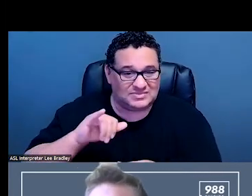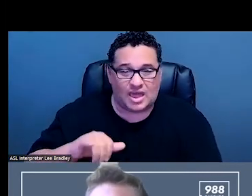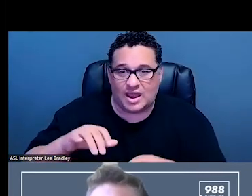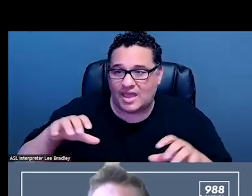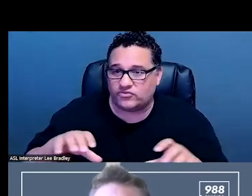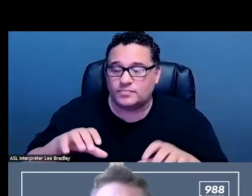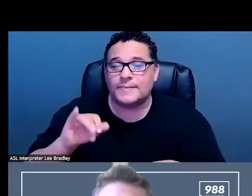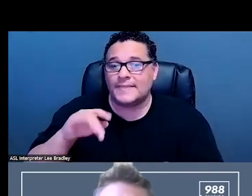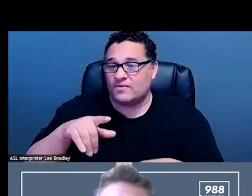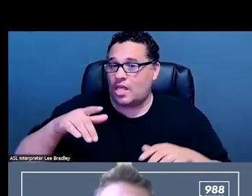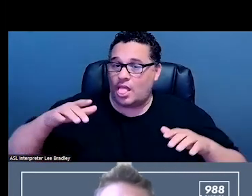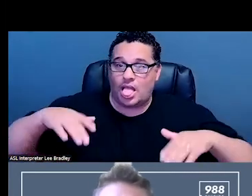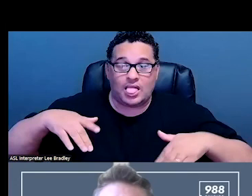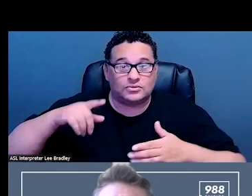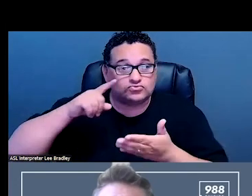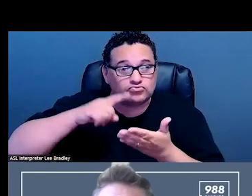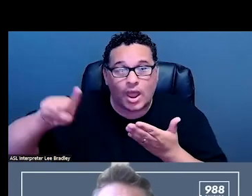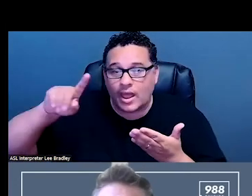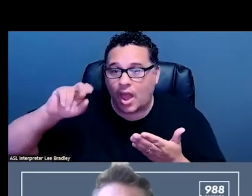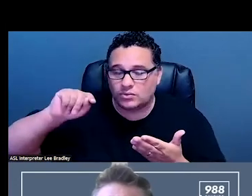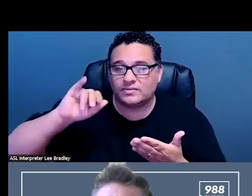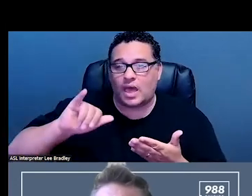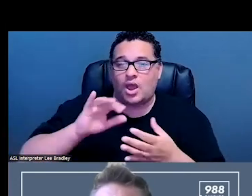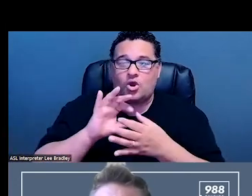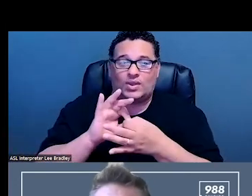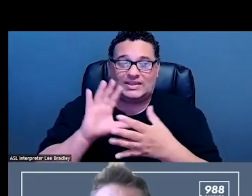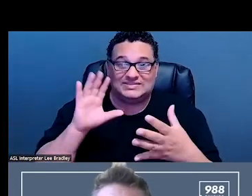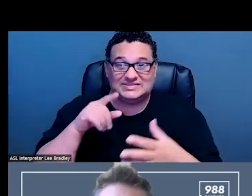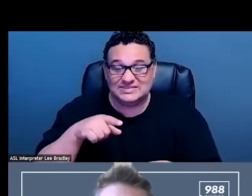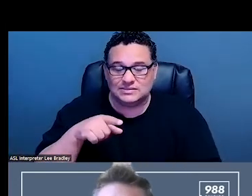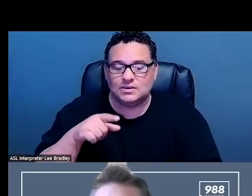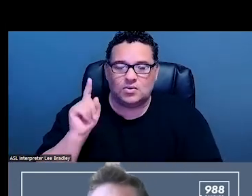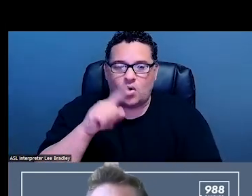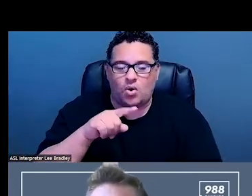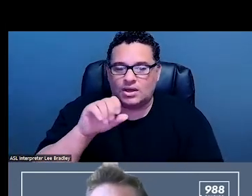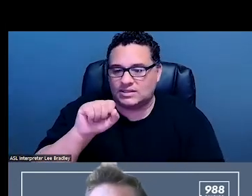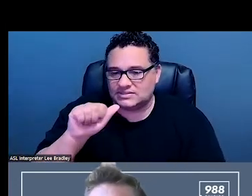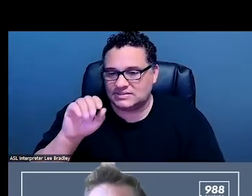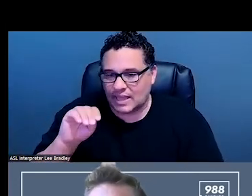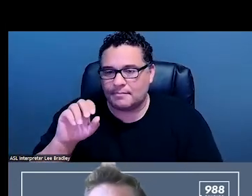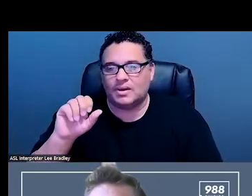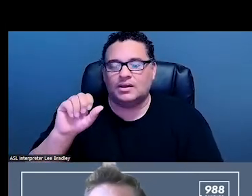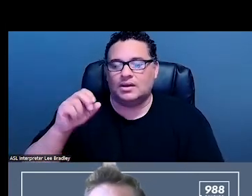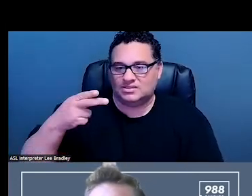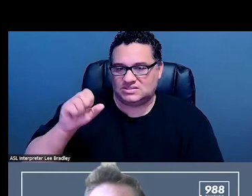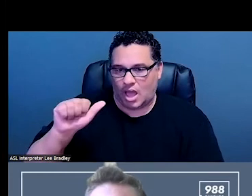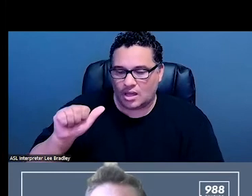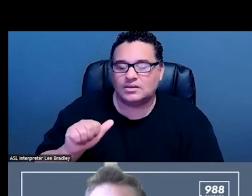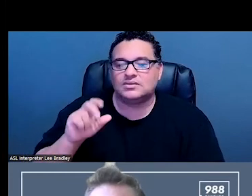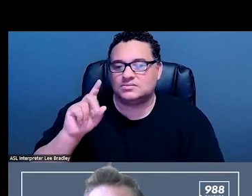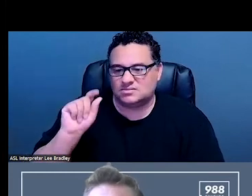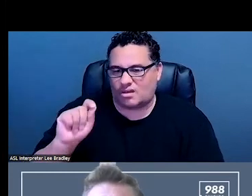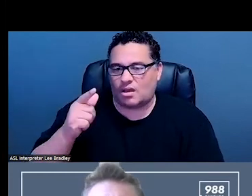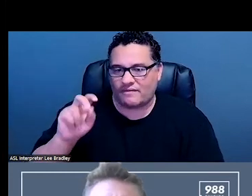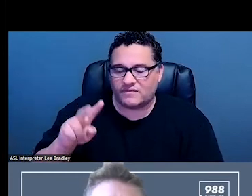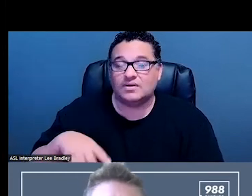TO CHECK OUT THE RELEASE ITSELF, PLEASE DO. GO TO, SAMHSA.GOV, AT THE TOP HEADER PAGE, THAT SCROLLS,